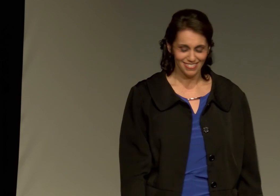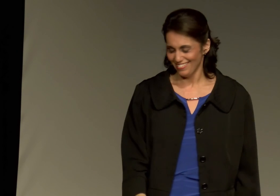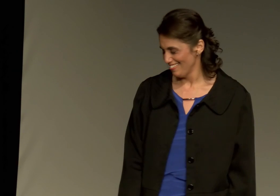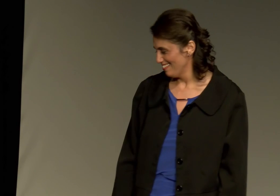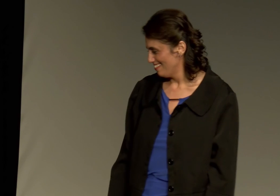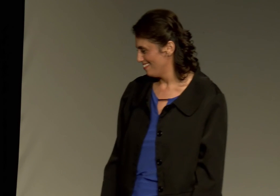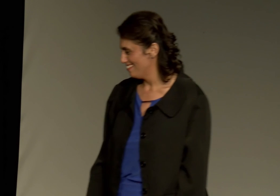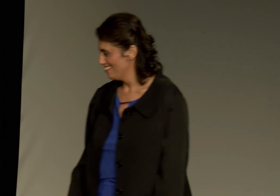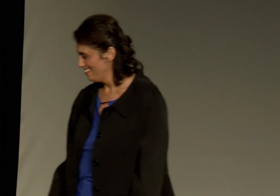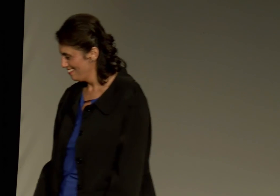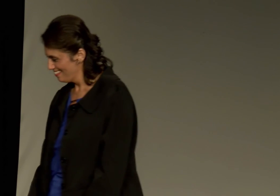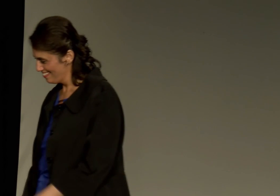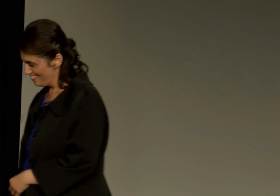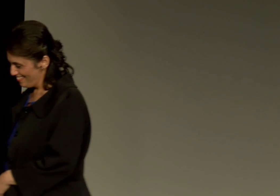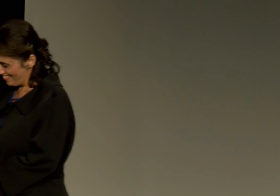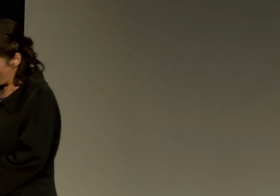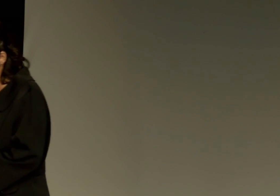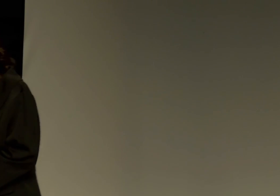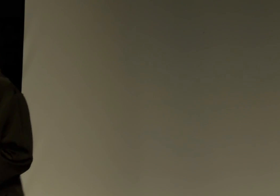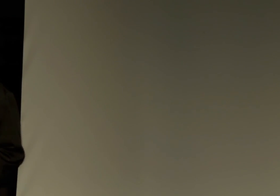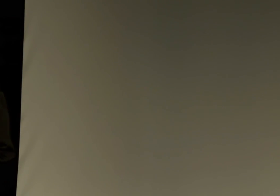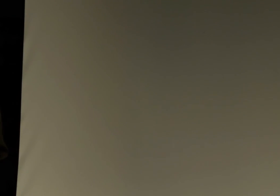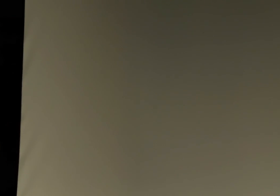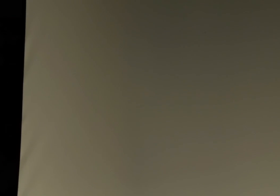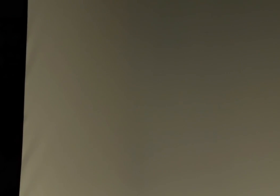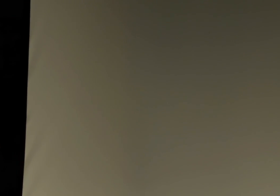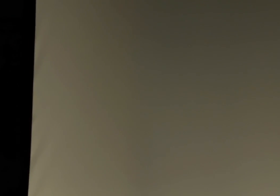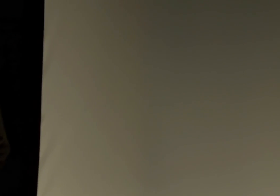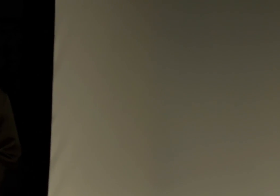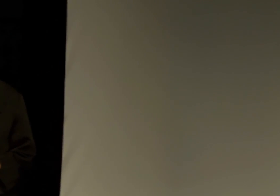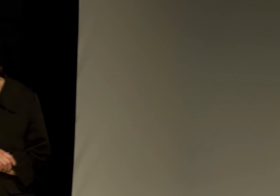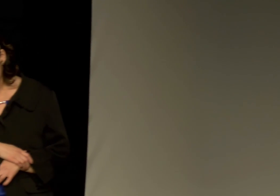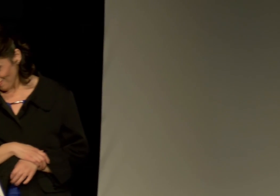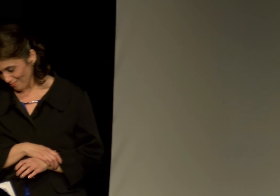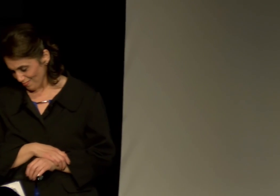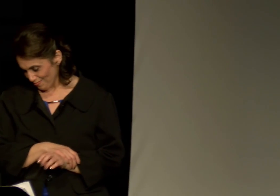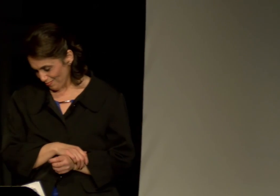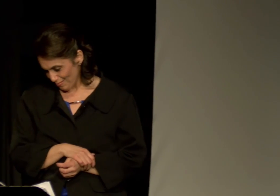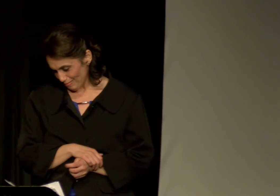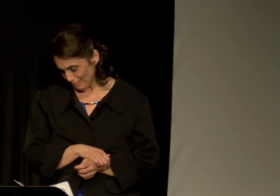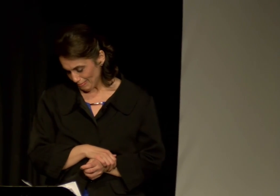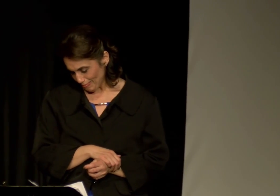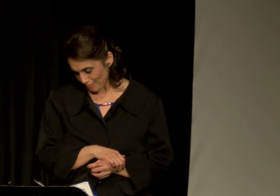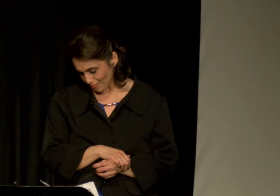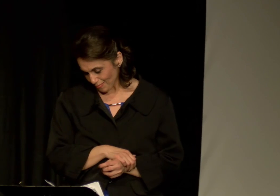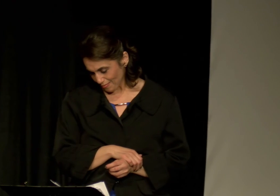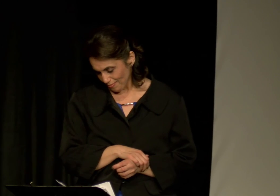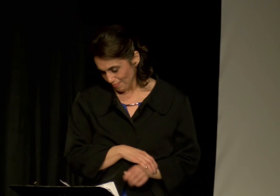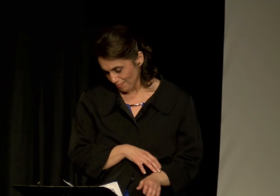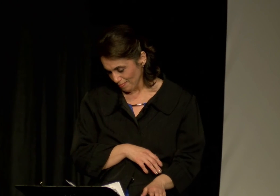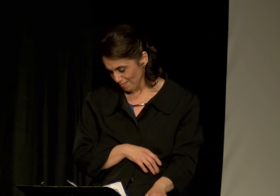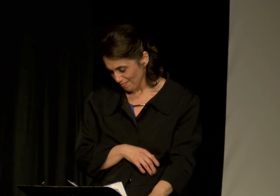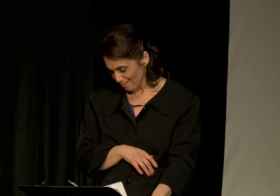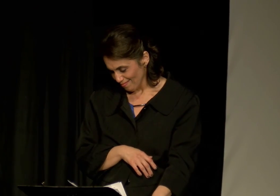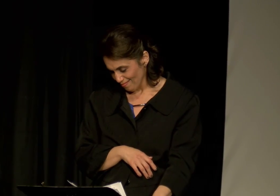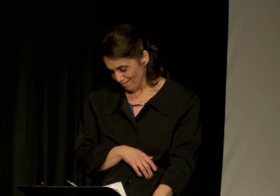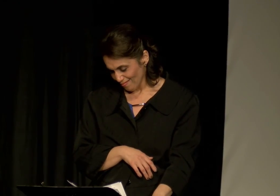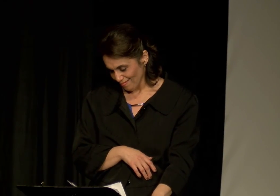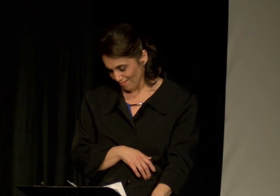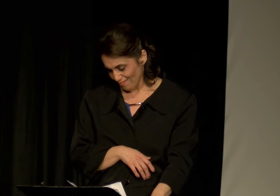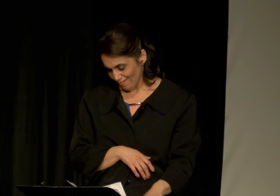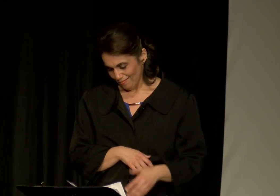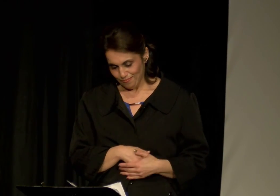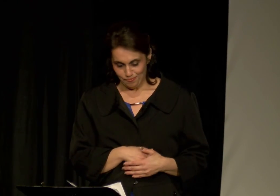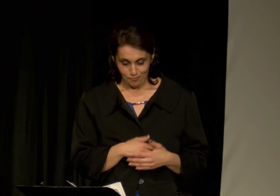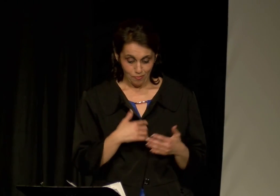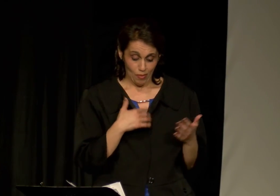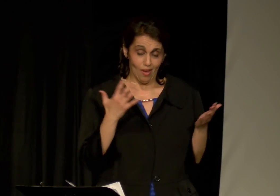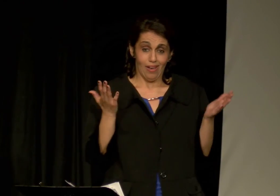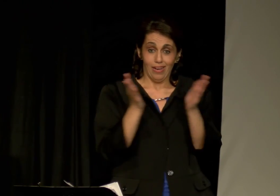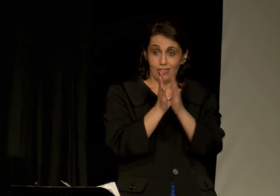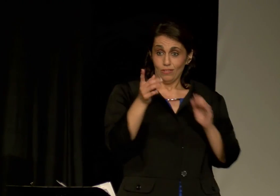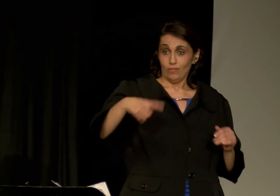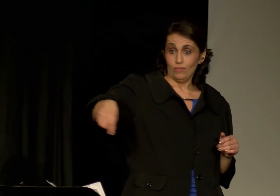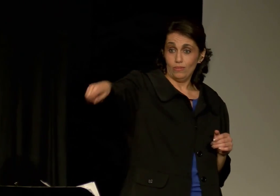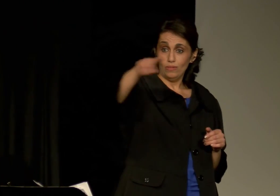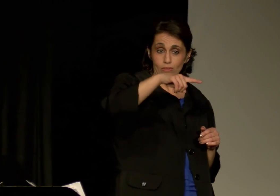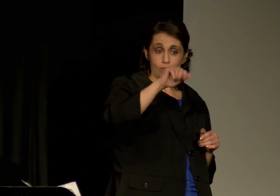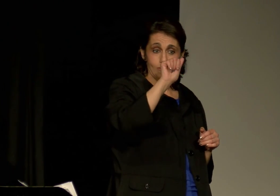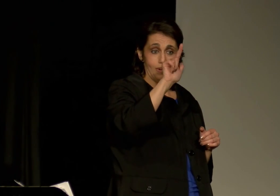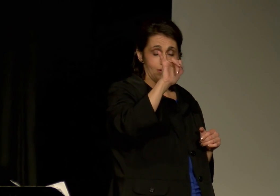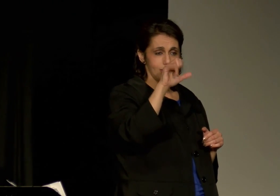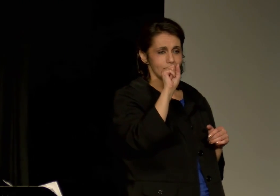We are no different.